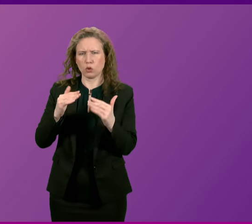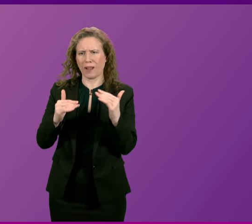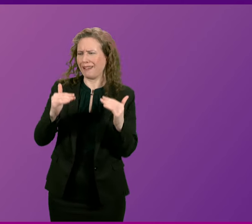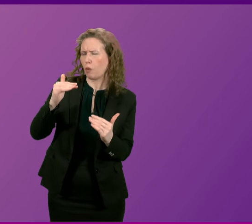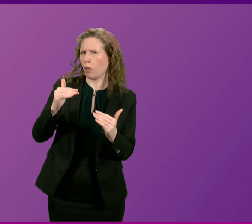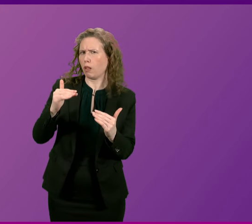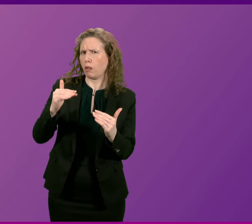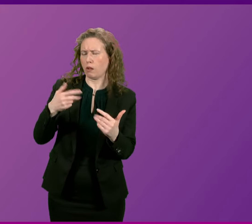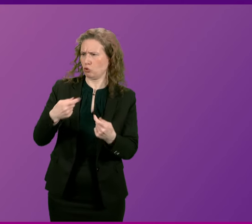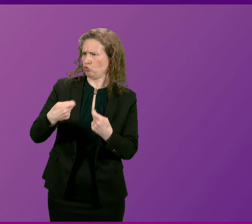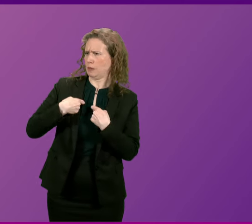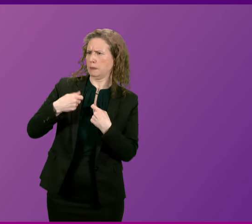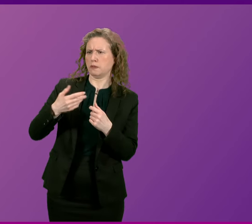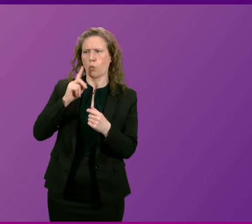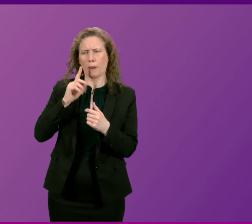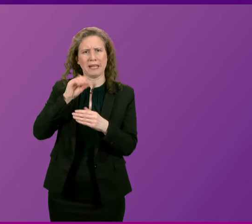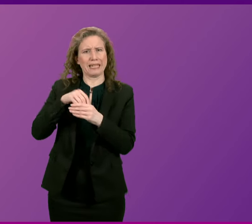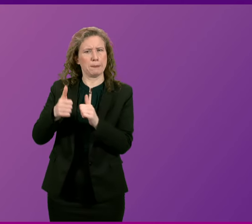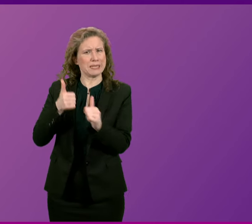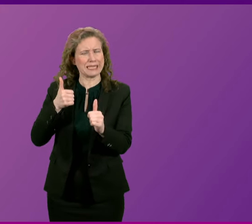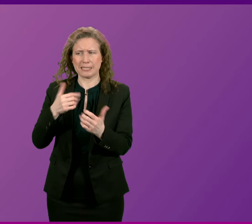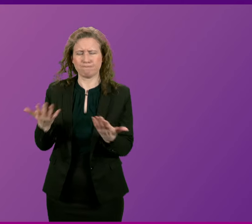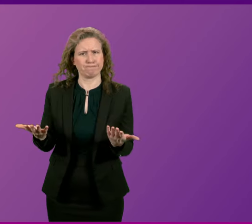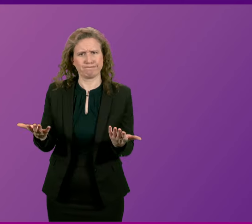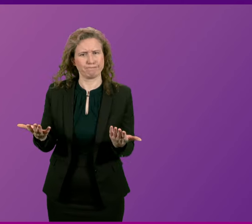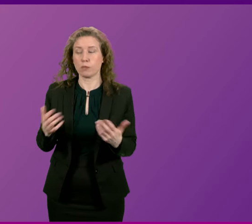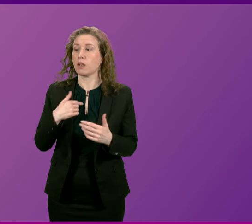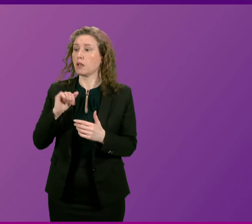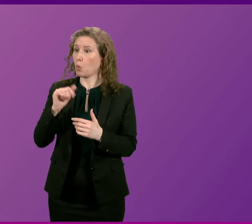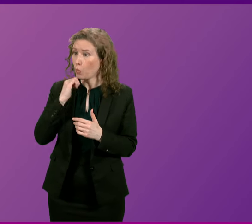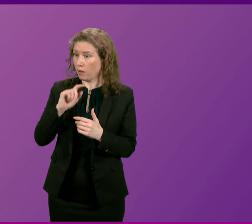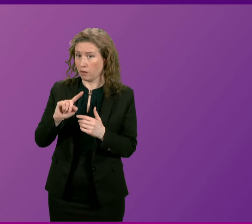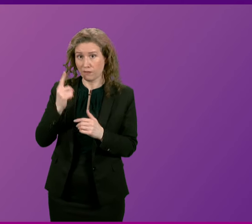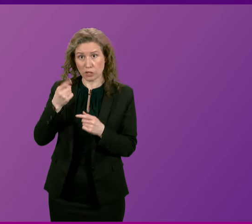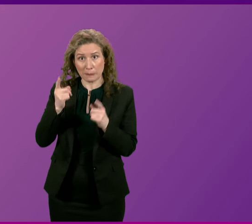of women in business. Will the First Minister and his new Cabinet commit to a focus on the